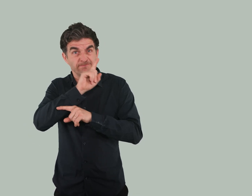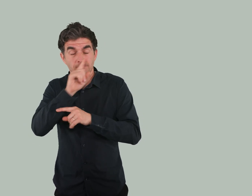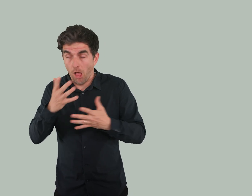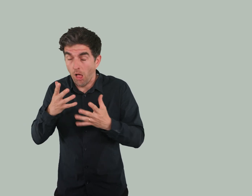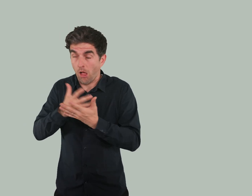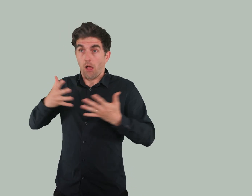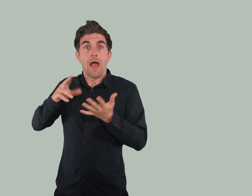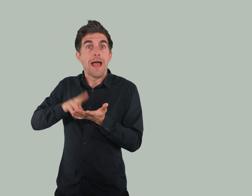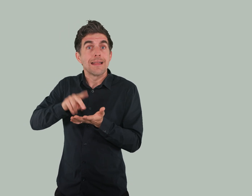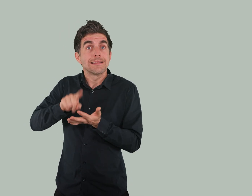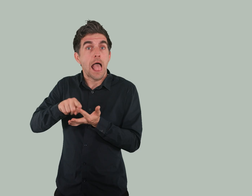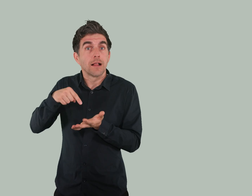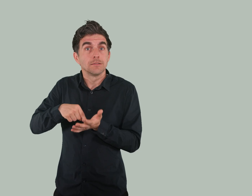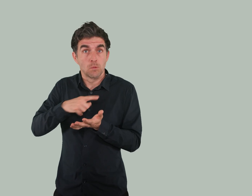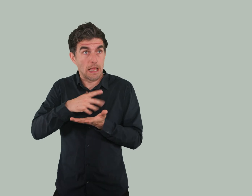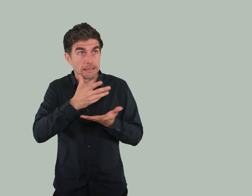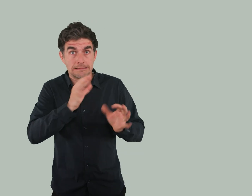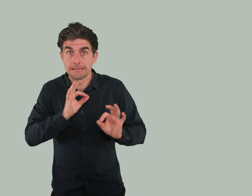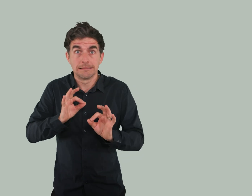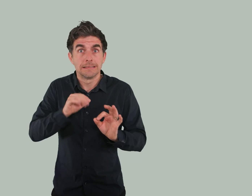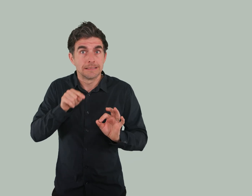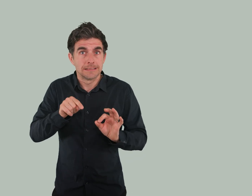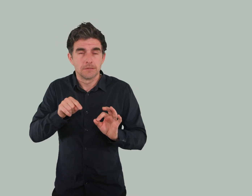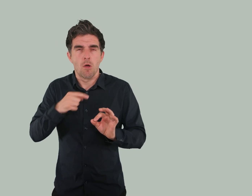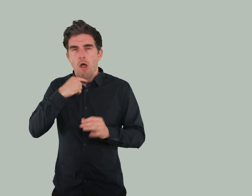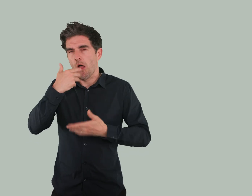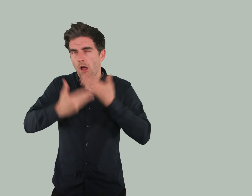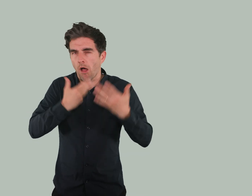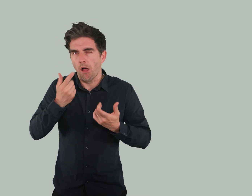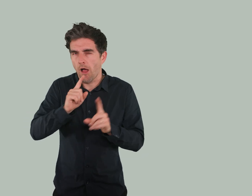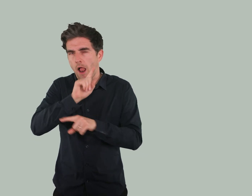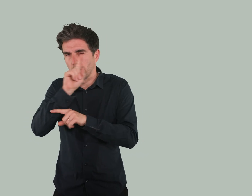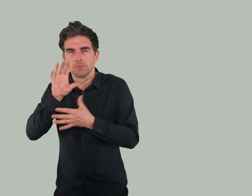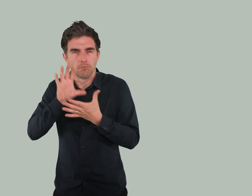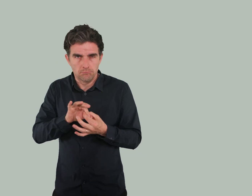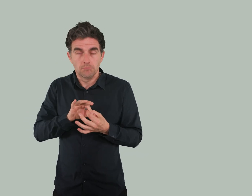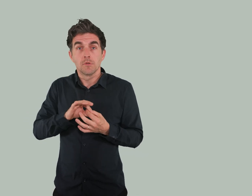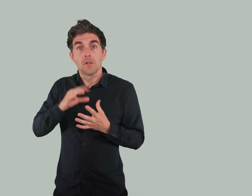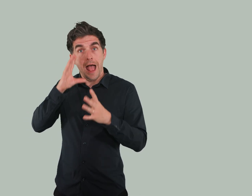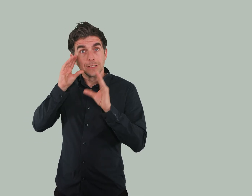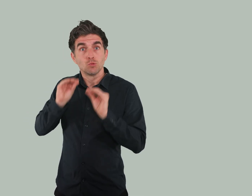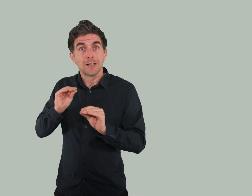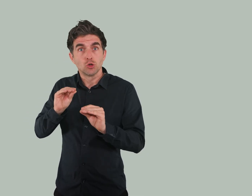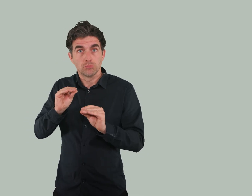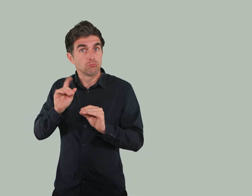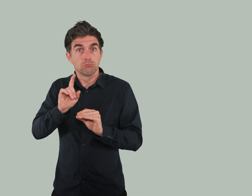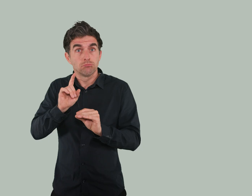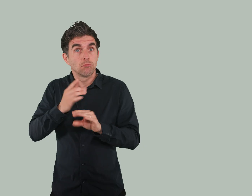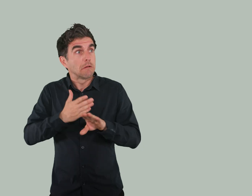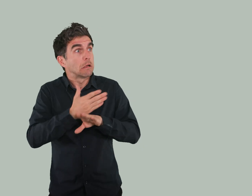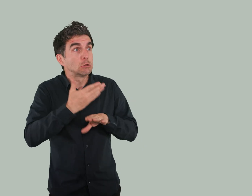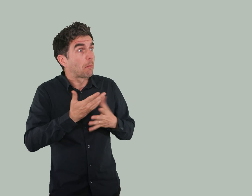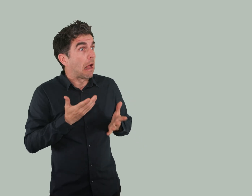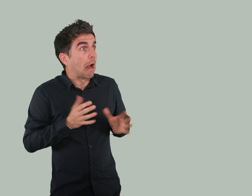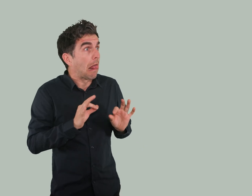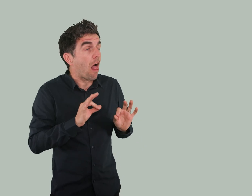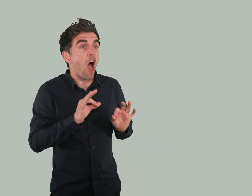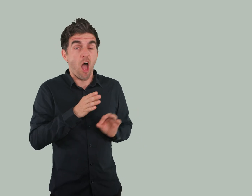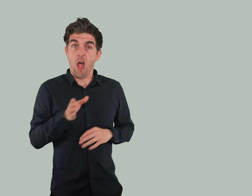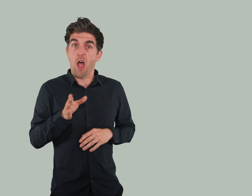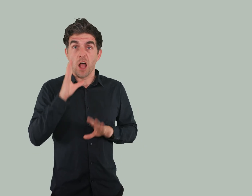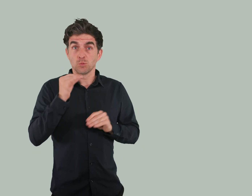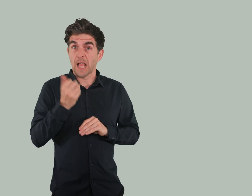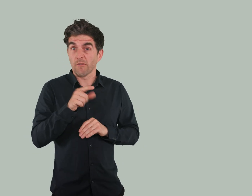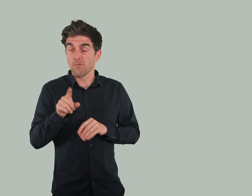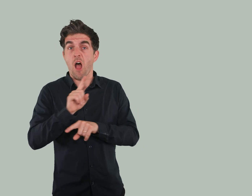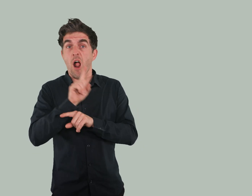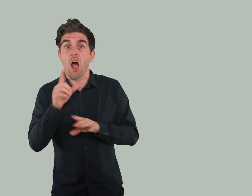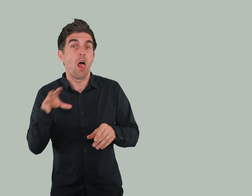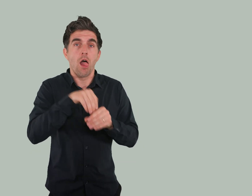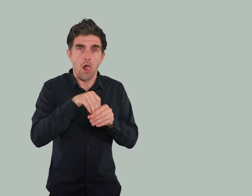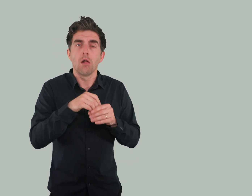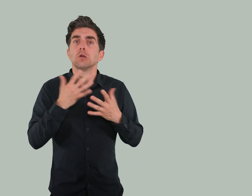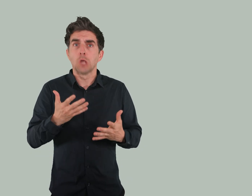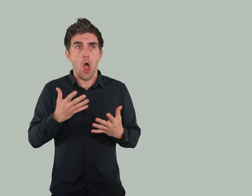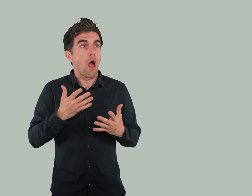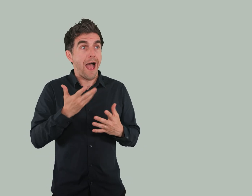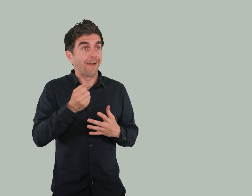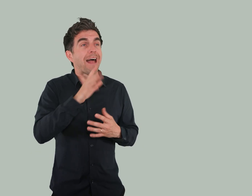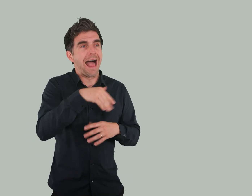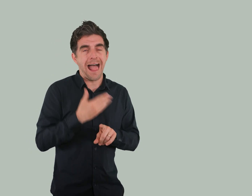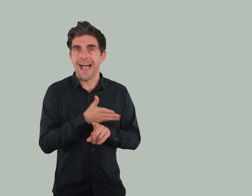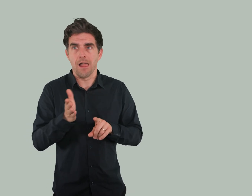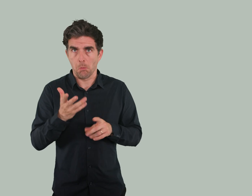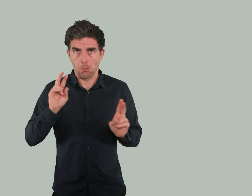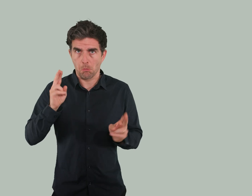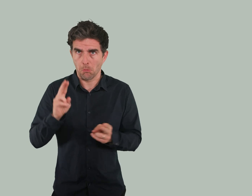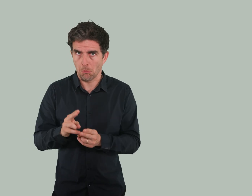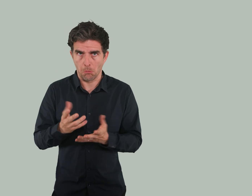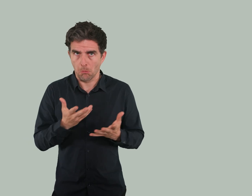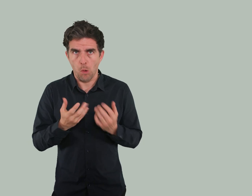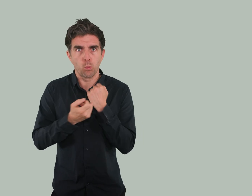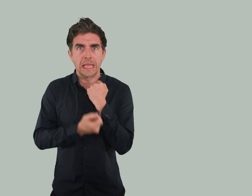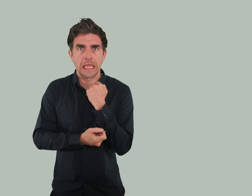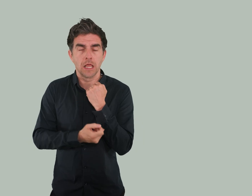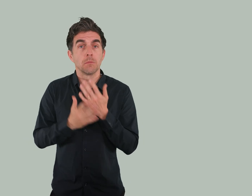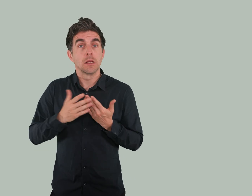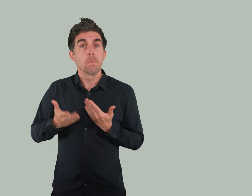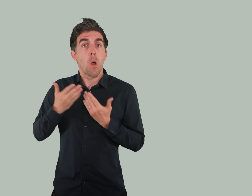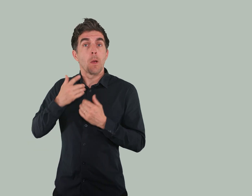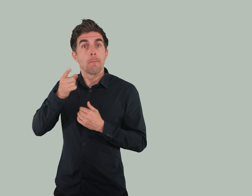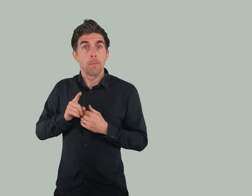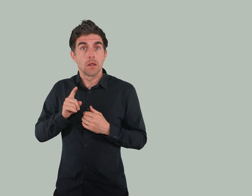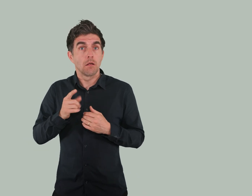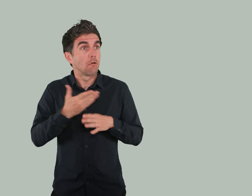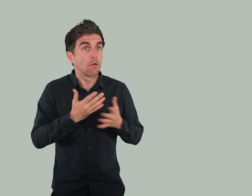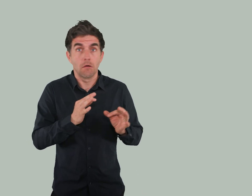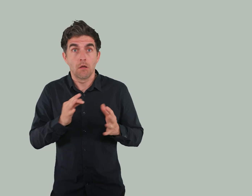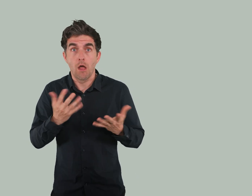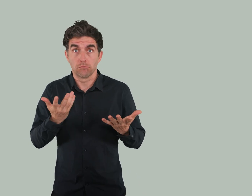As we explain later, the education ‘shock absorber’ has weakened,